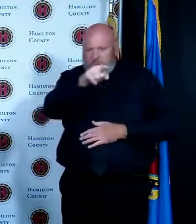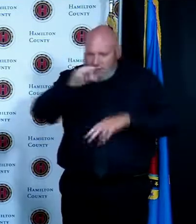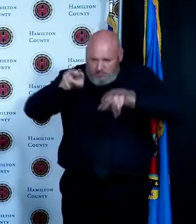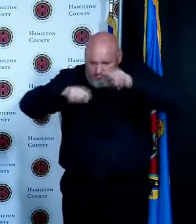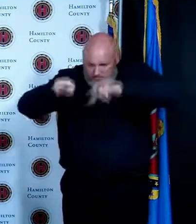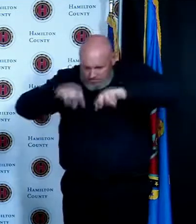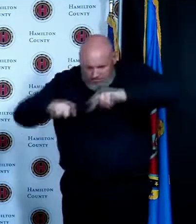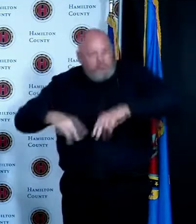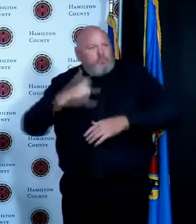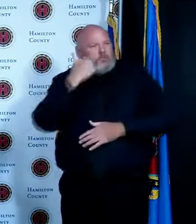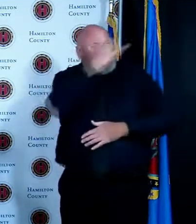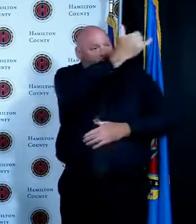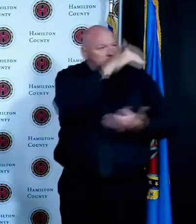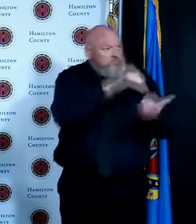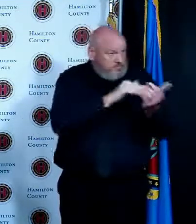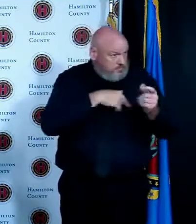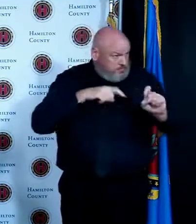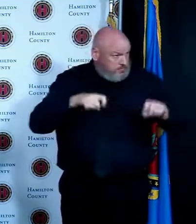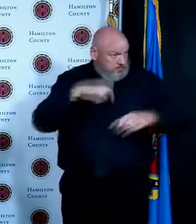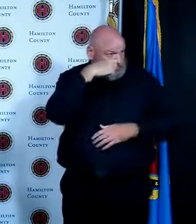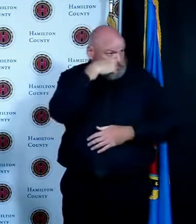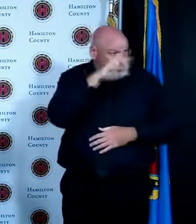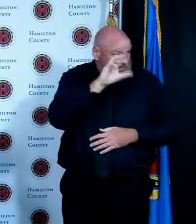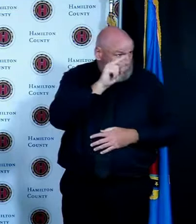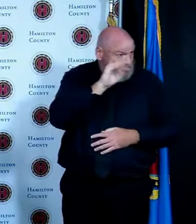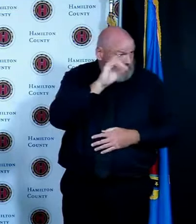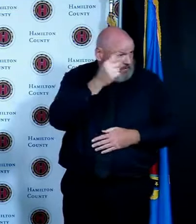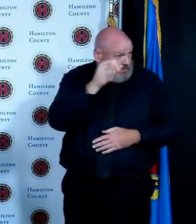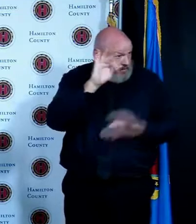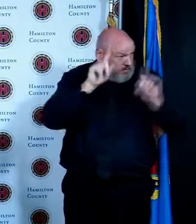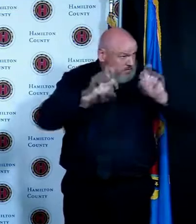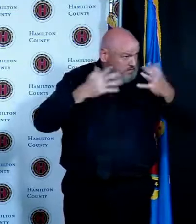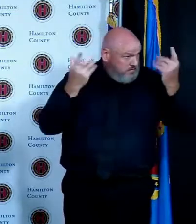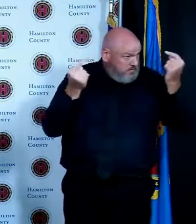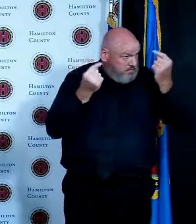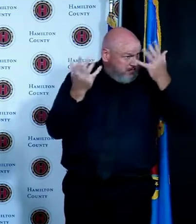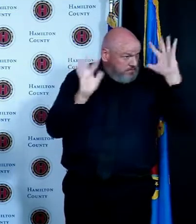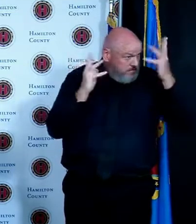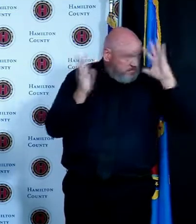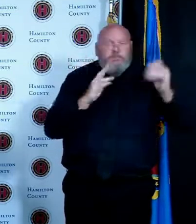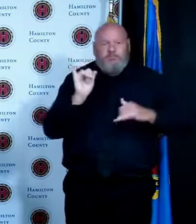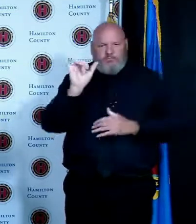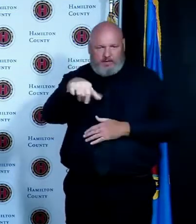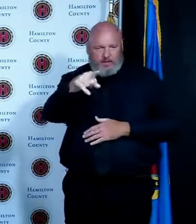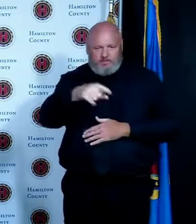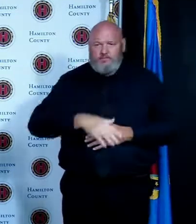hcph.org and go to our Covid-19 page and utilize this resource we will